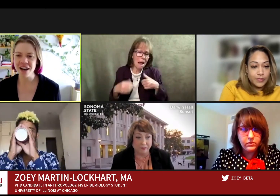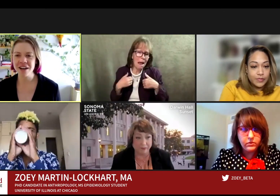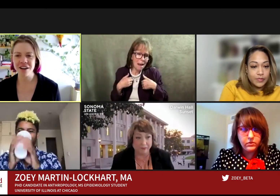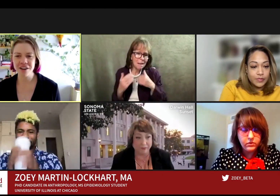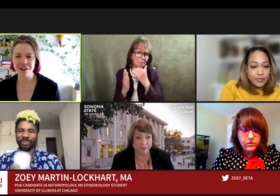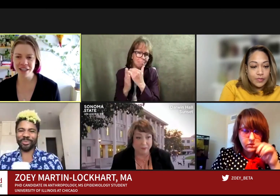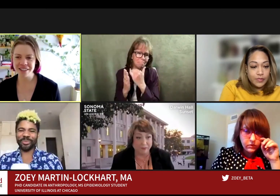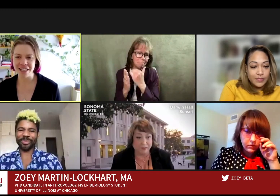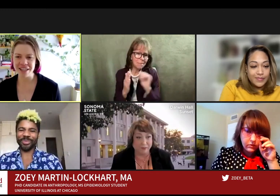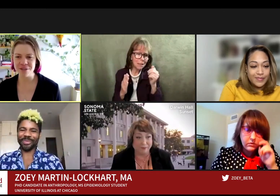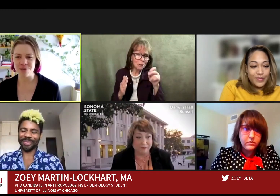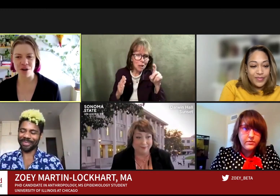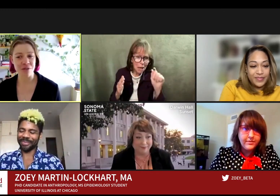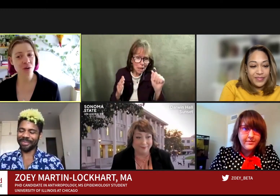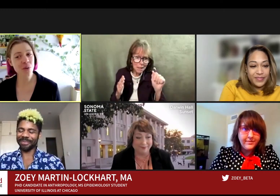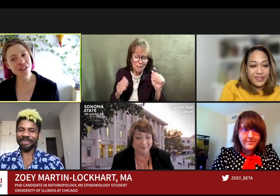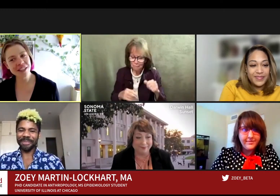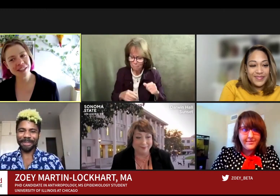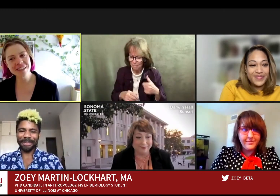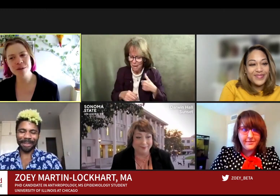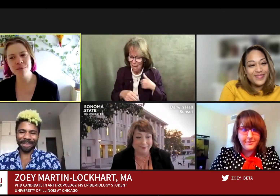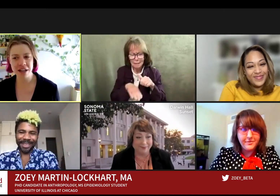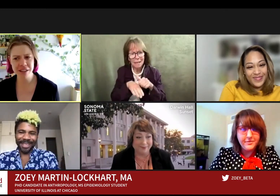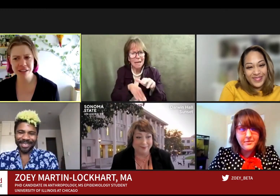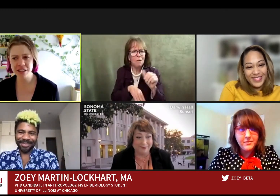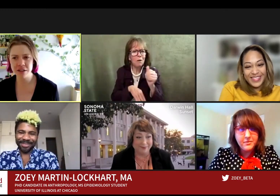I had already sent out some draft questions that